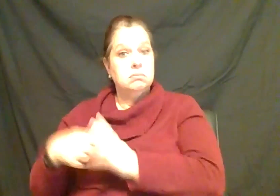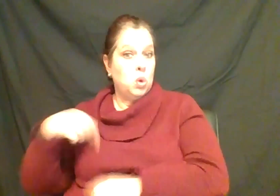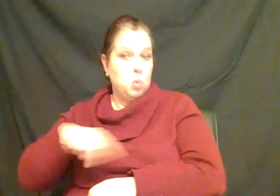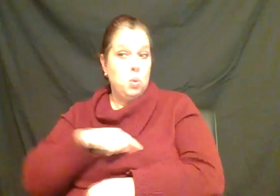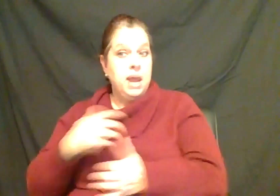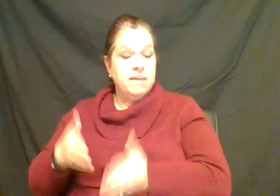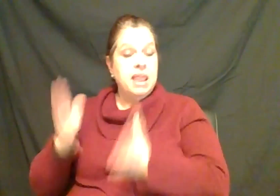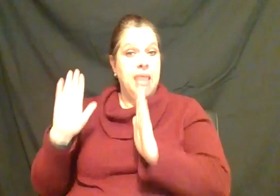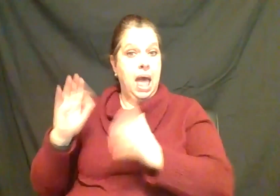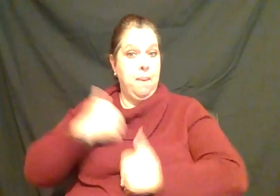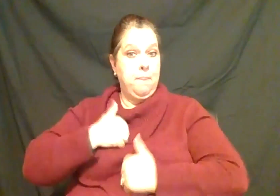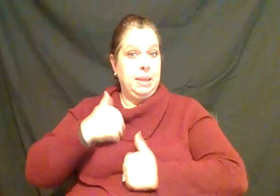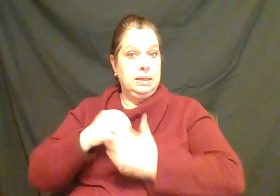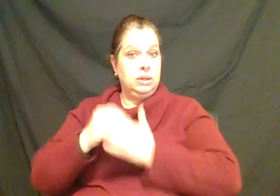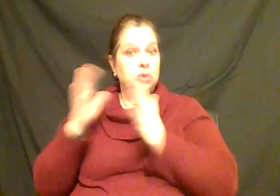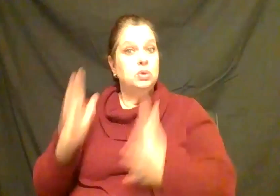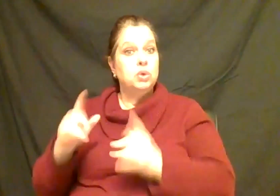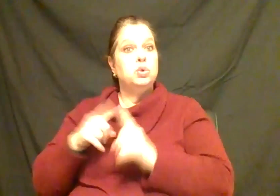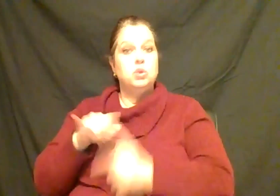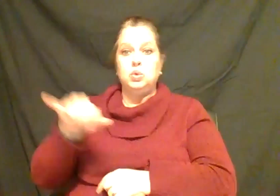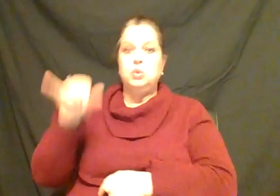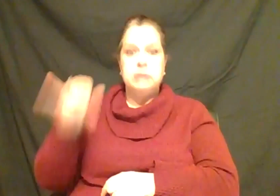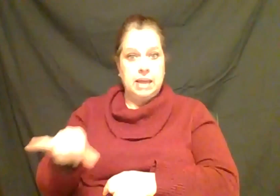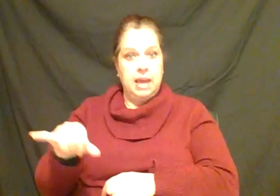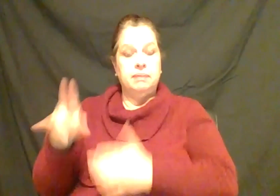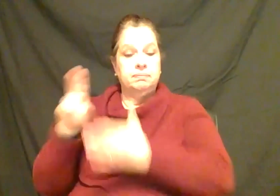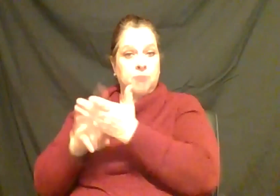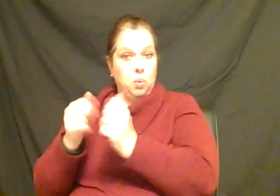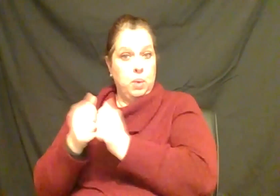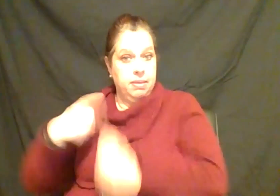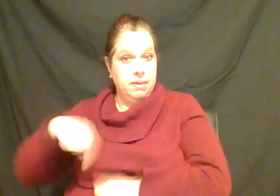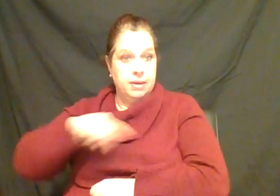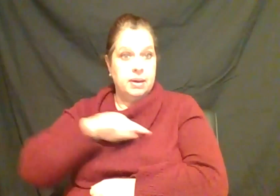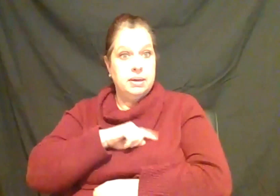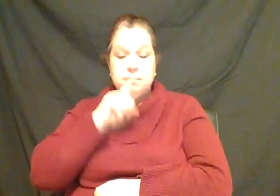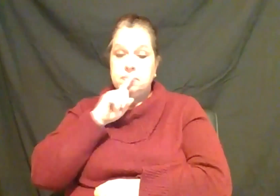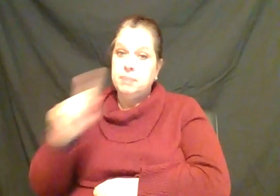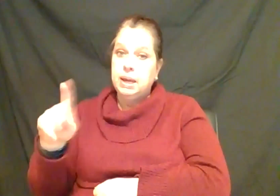connected students to remain enrolled with us to ensure that they meet graduation requirements